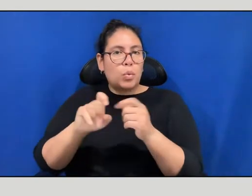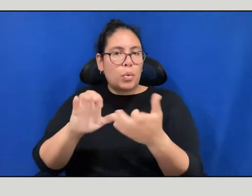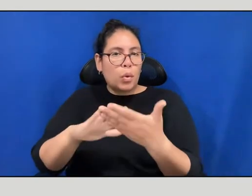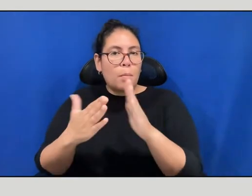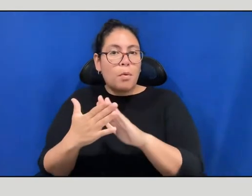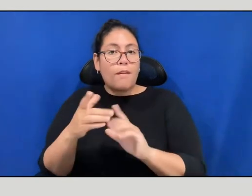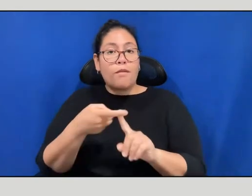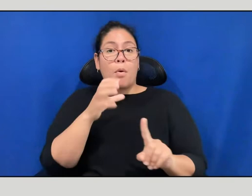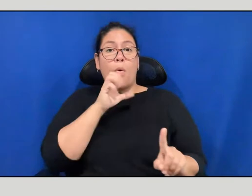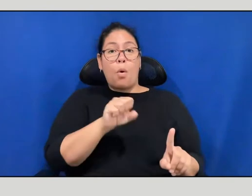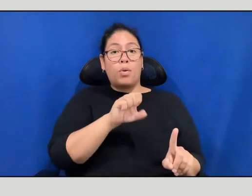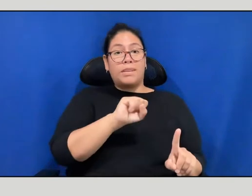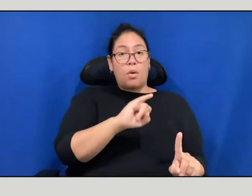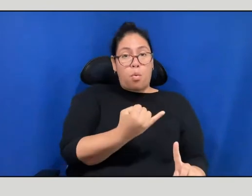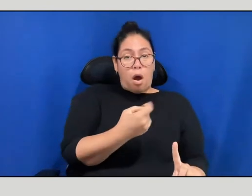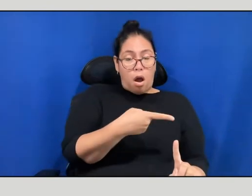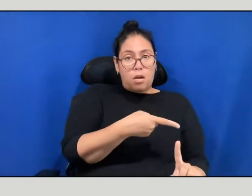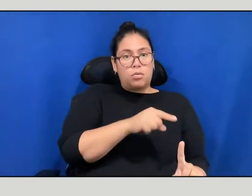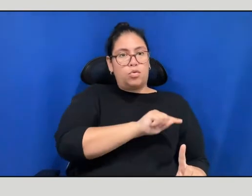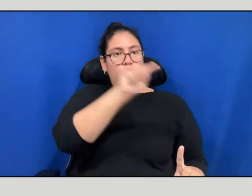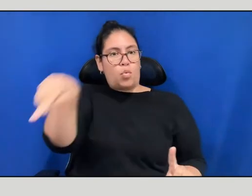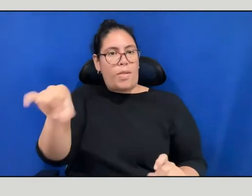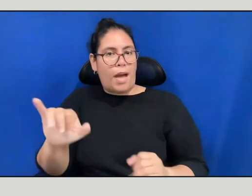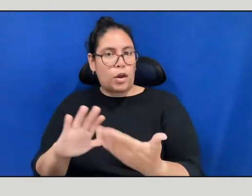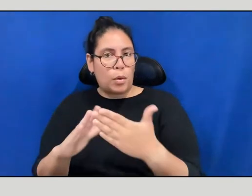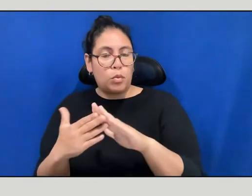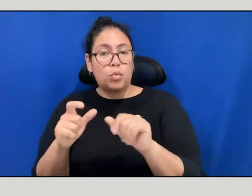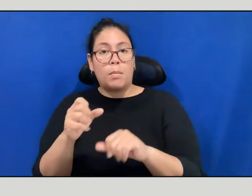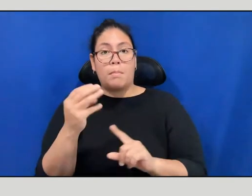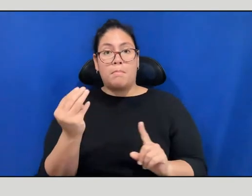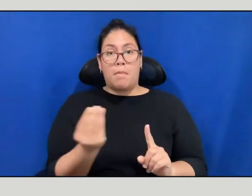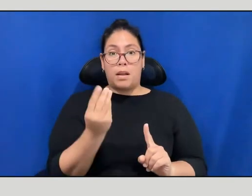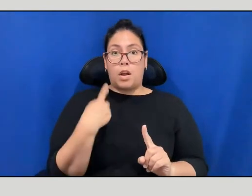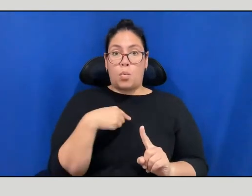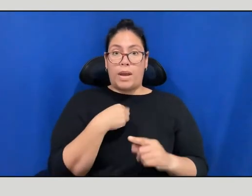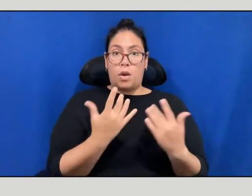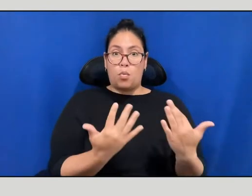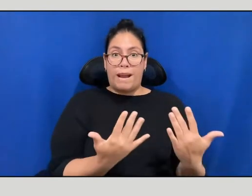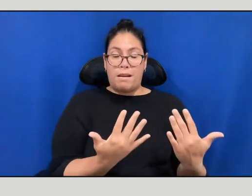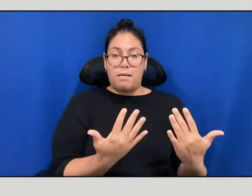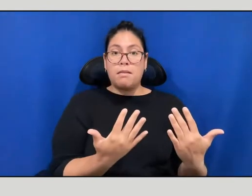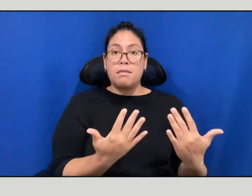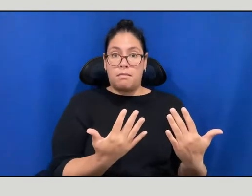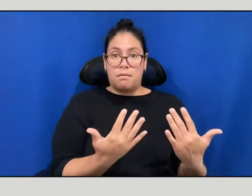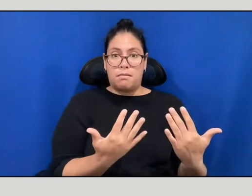So every Monday, we wait, because he will be bringing money for us.